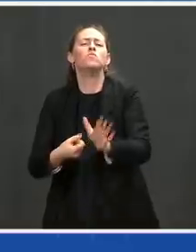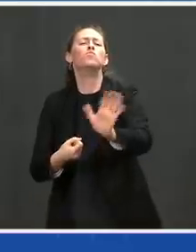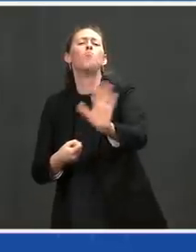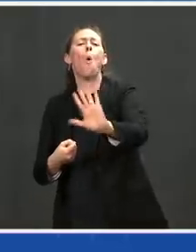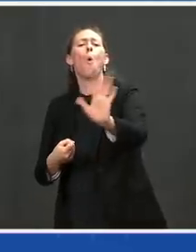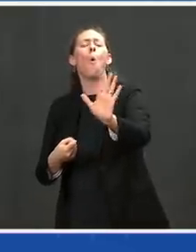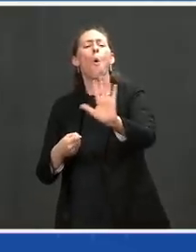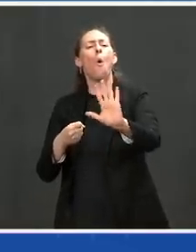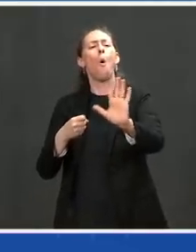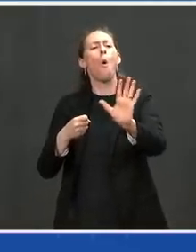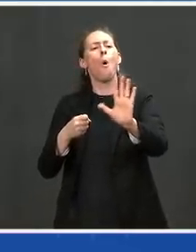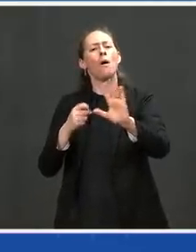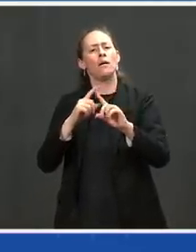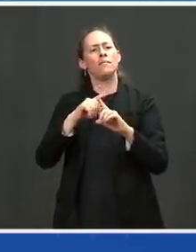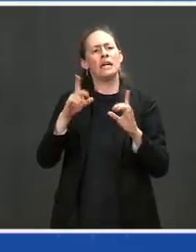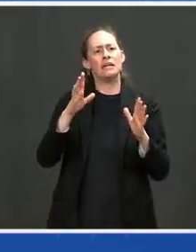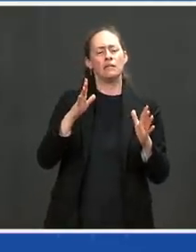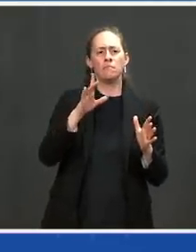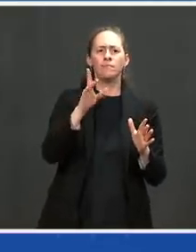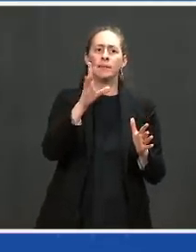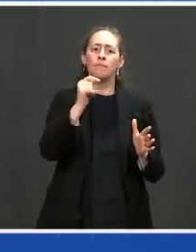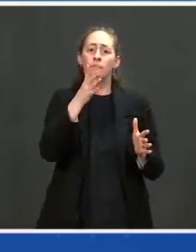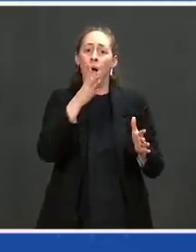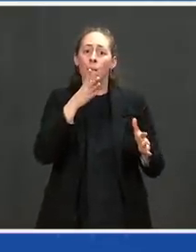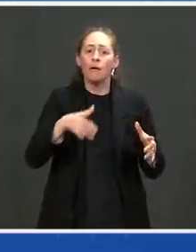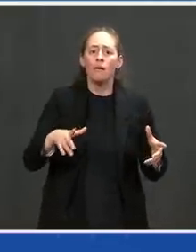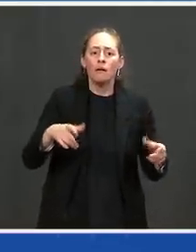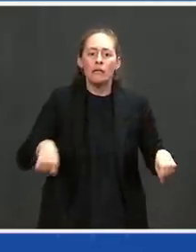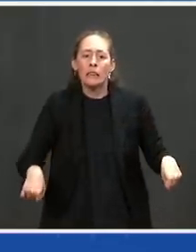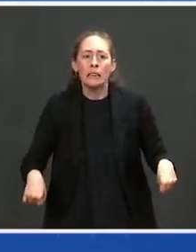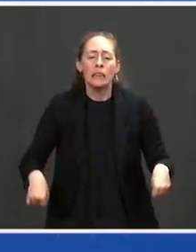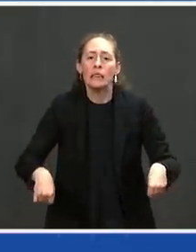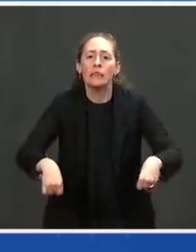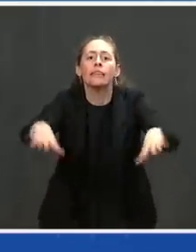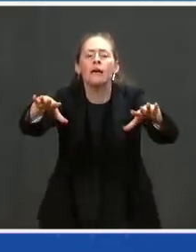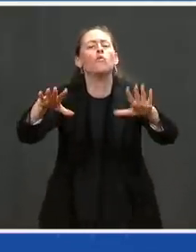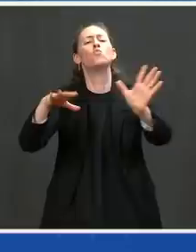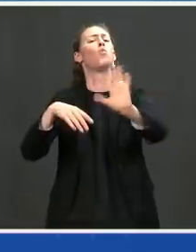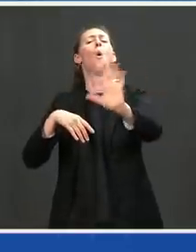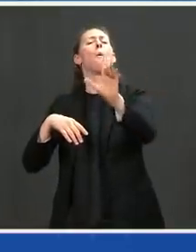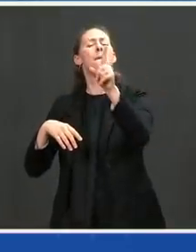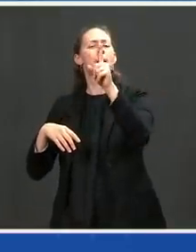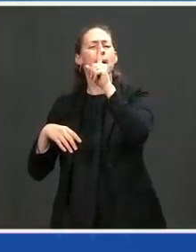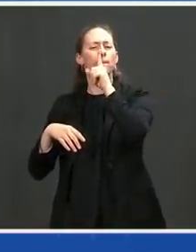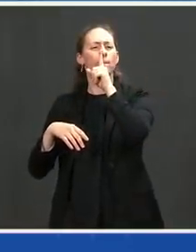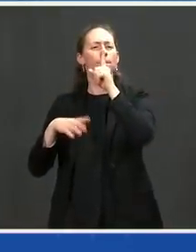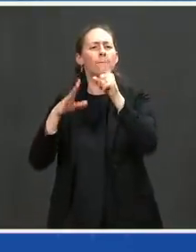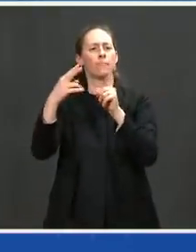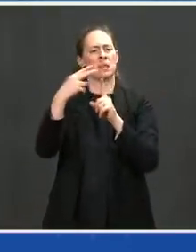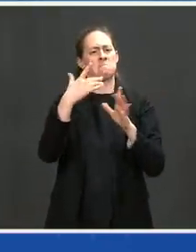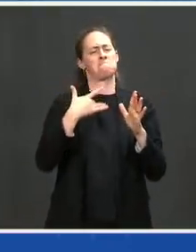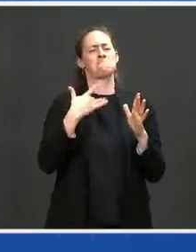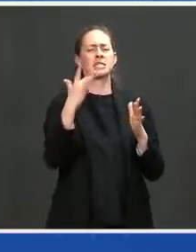fall in the category of the very young. So what we're doing is we're providing for the space, again,